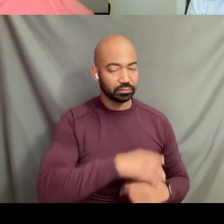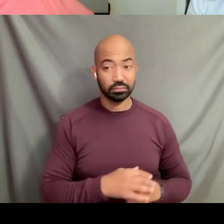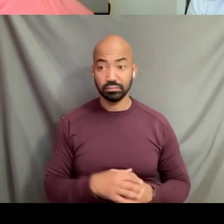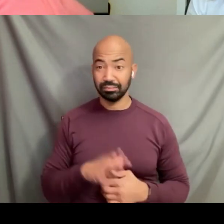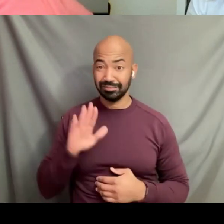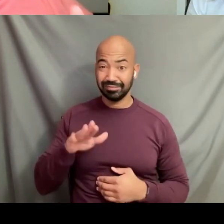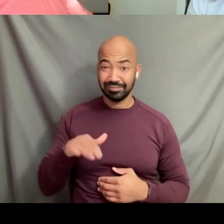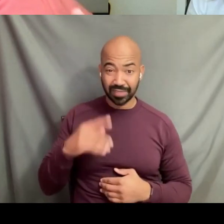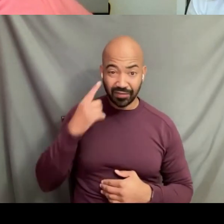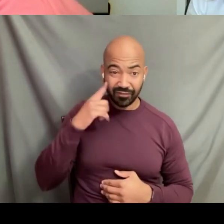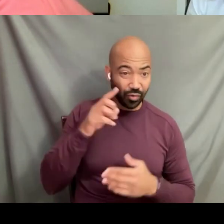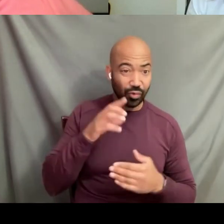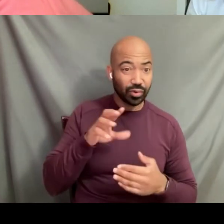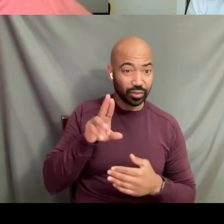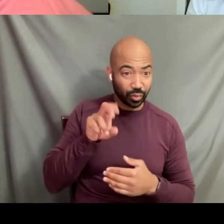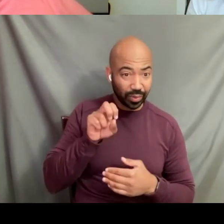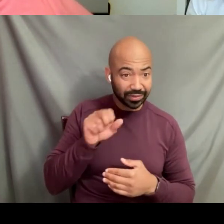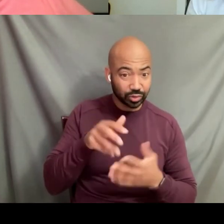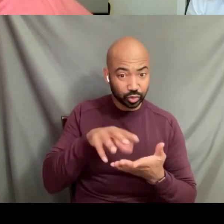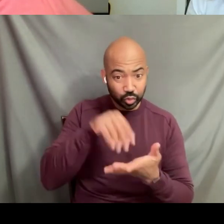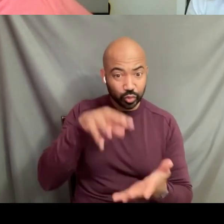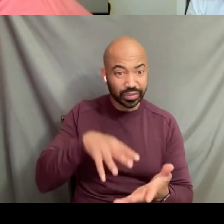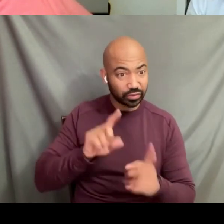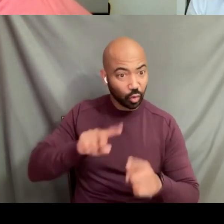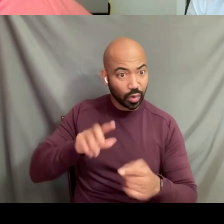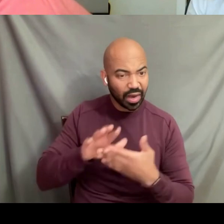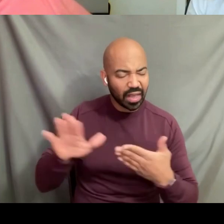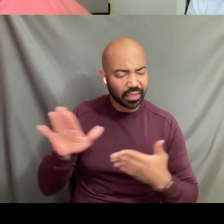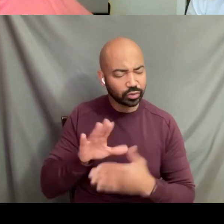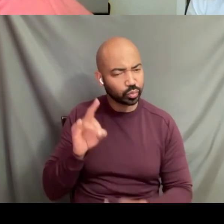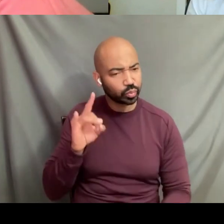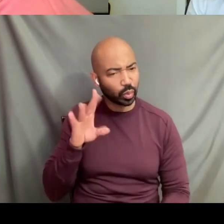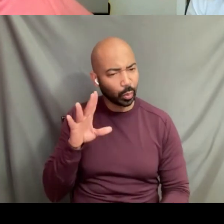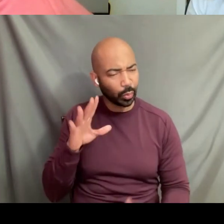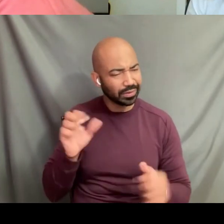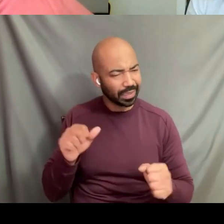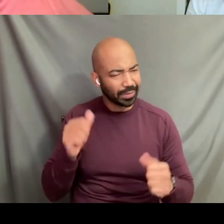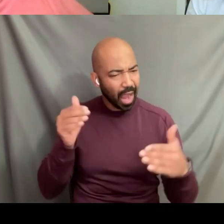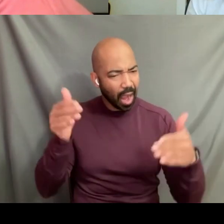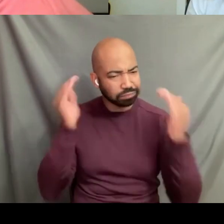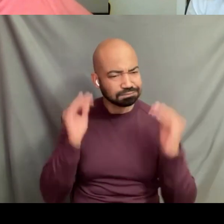overwhelming. They leave the prep workshop with recommendations from a specialist,